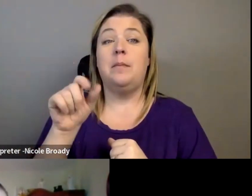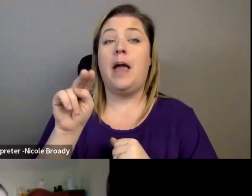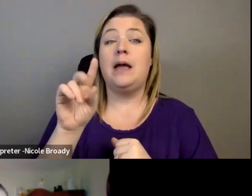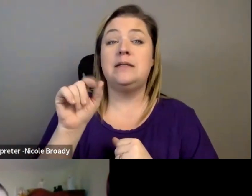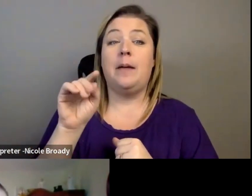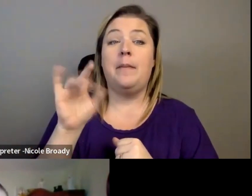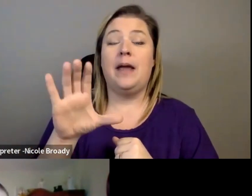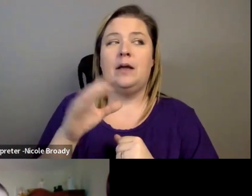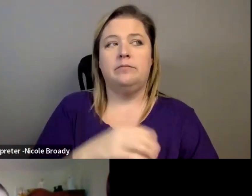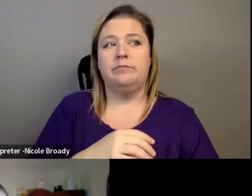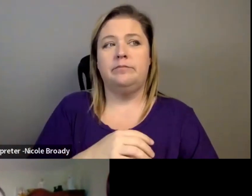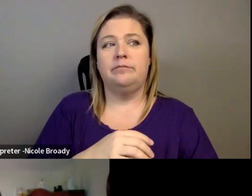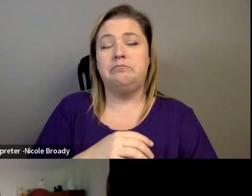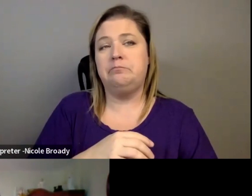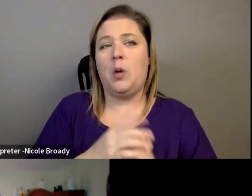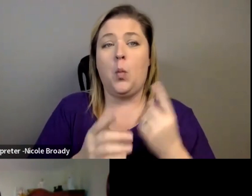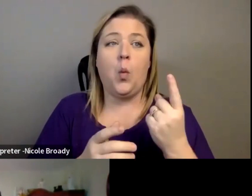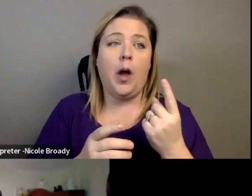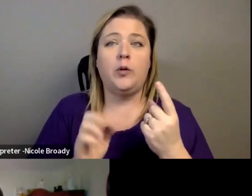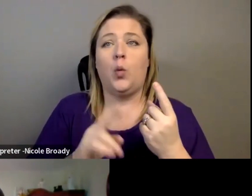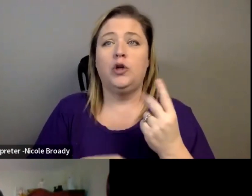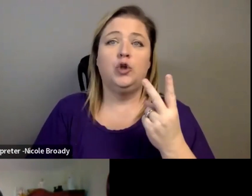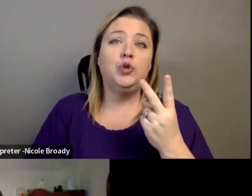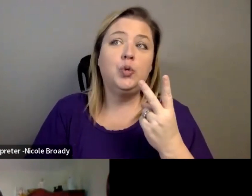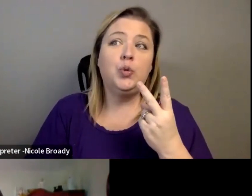or two aspects or experiences for people with disabilities